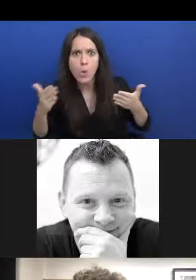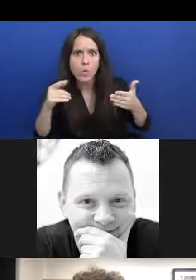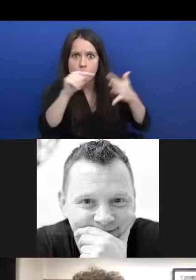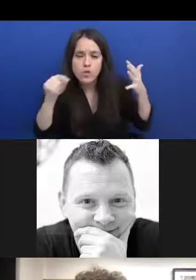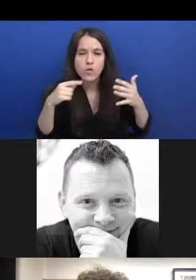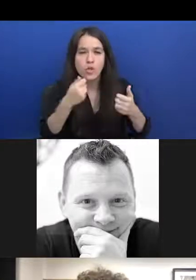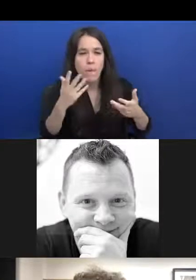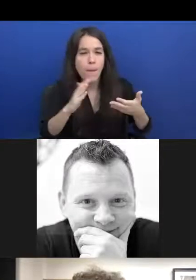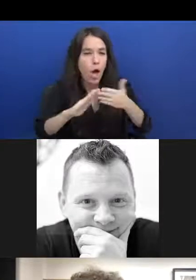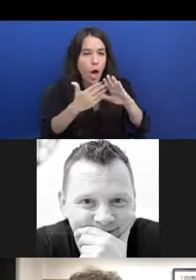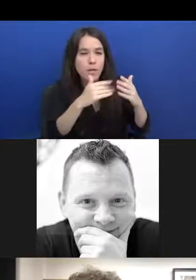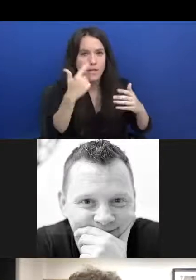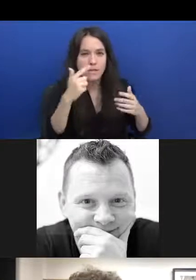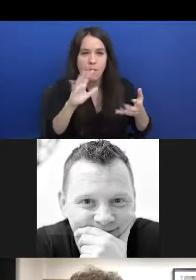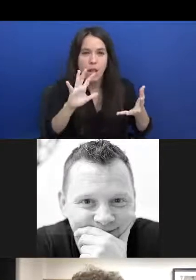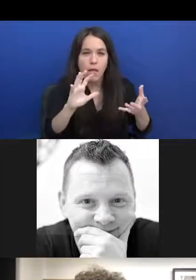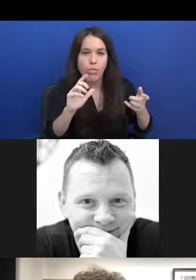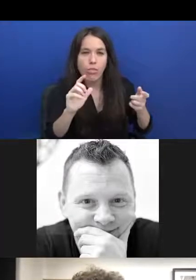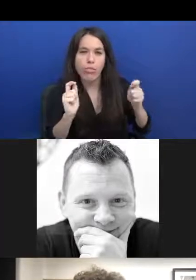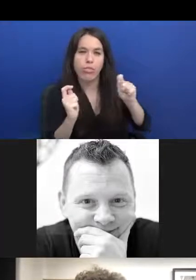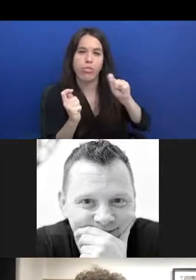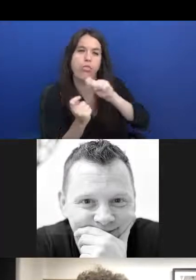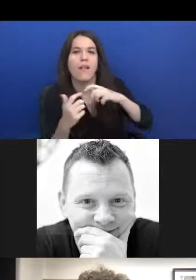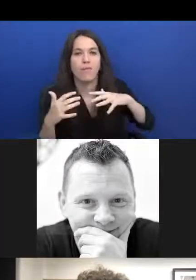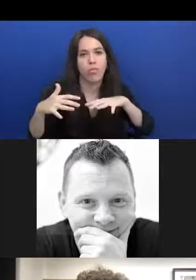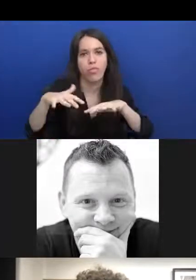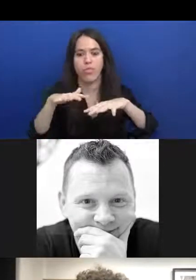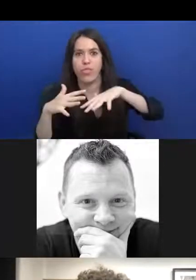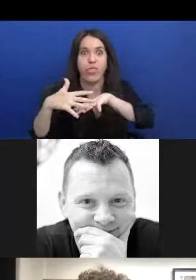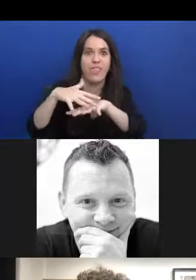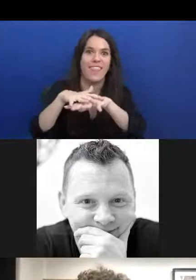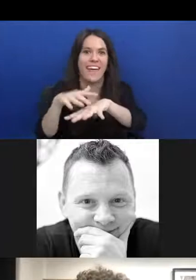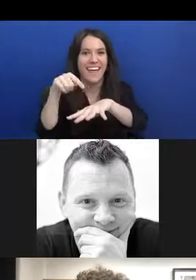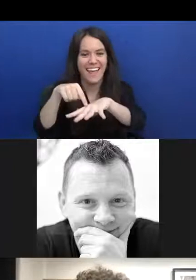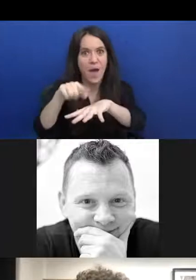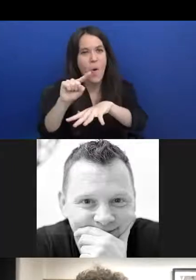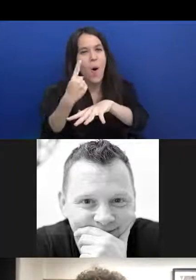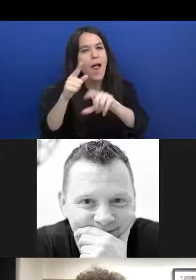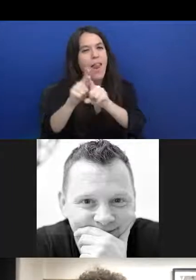communal lect so they may speak different languages but there was one that most people used